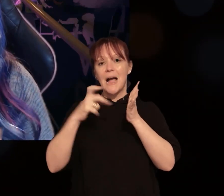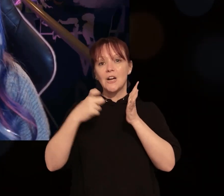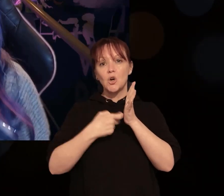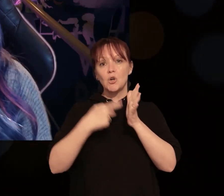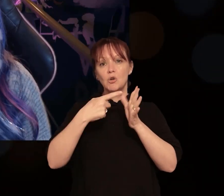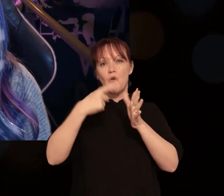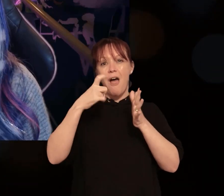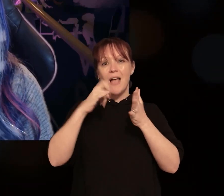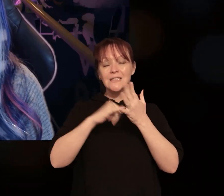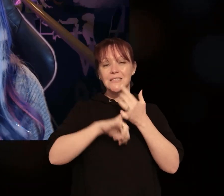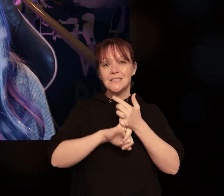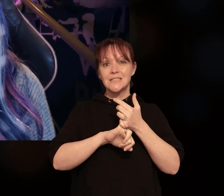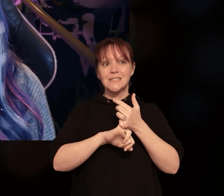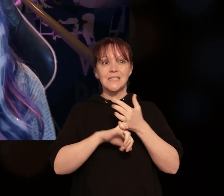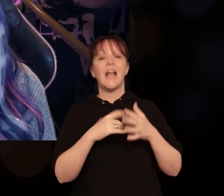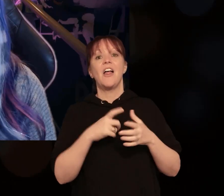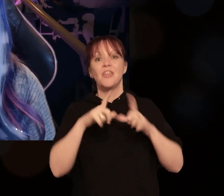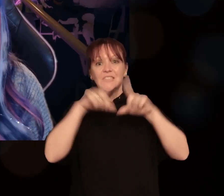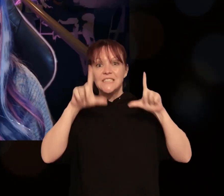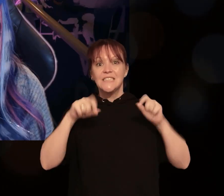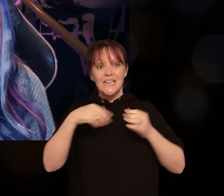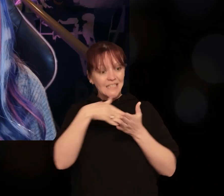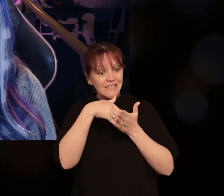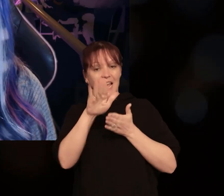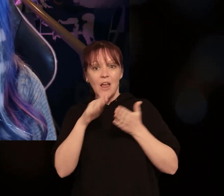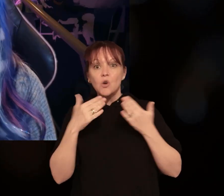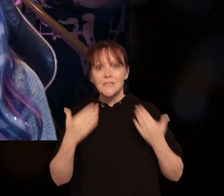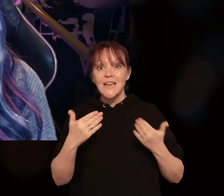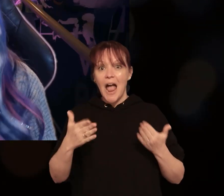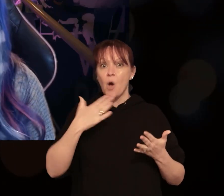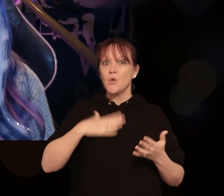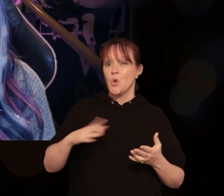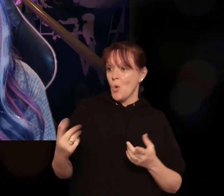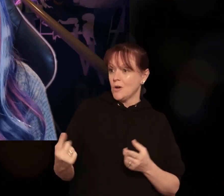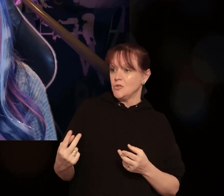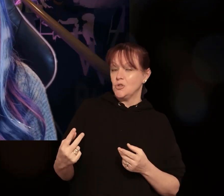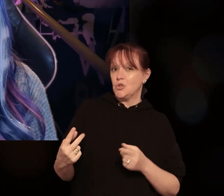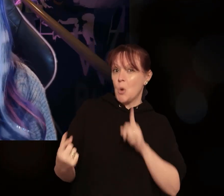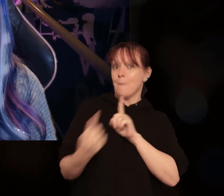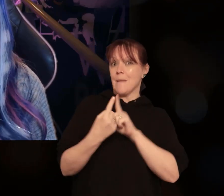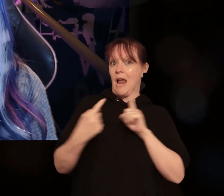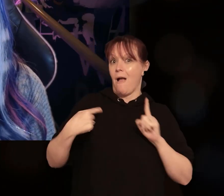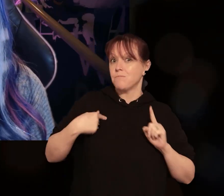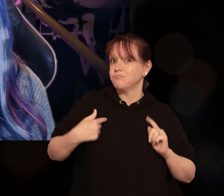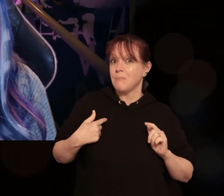I would absolutely love to see you there. This is going to be our second time at this venue.